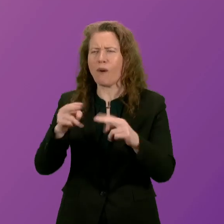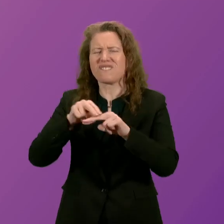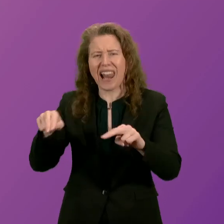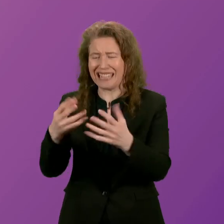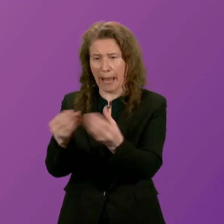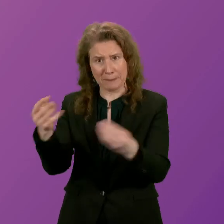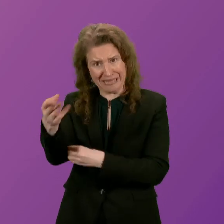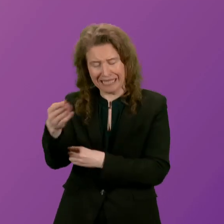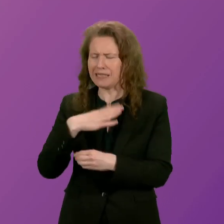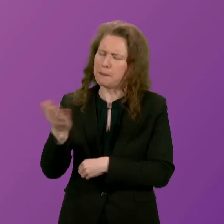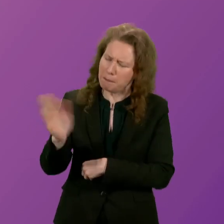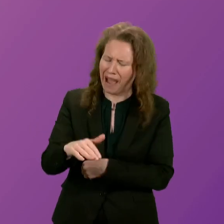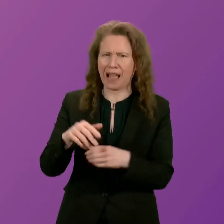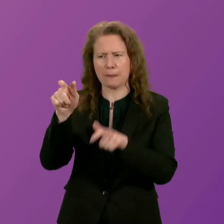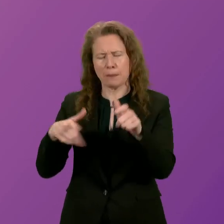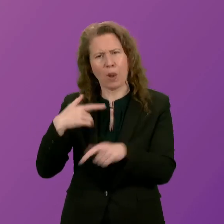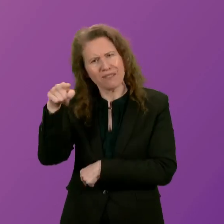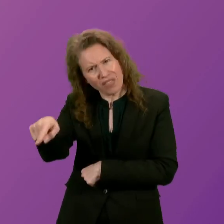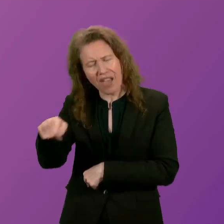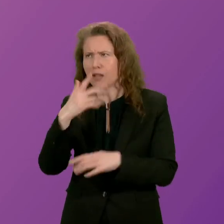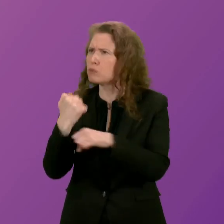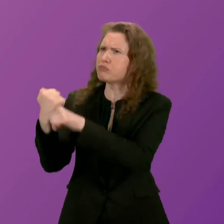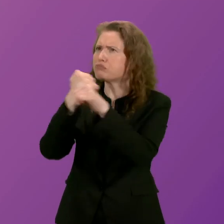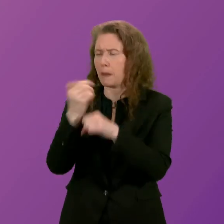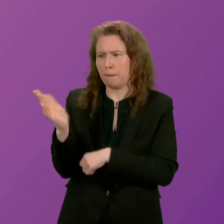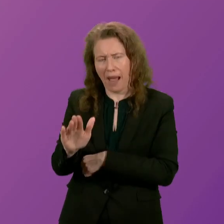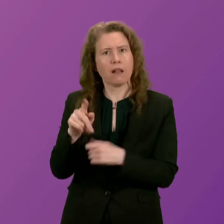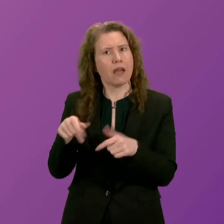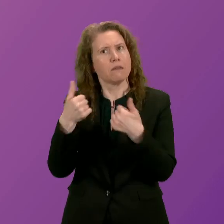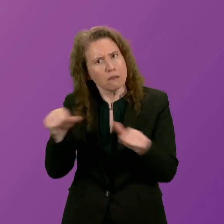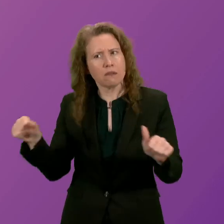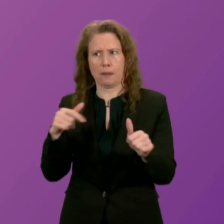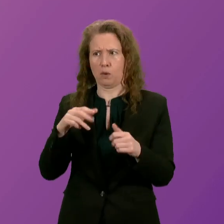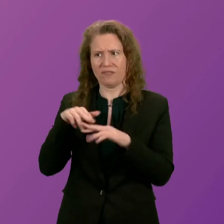into use so that families can be accommodated. That is a change in Government policy that has